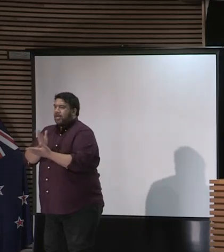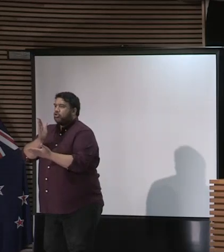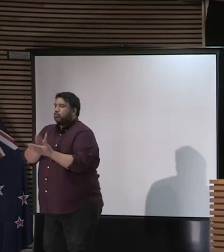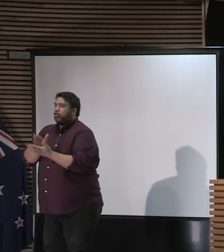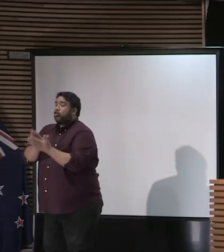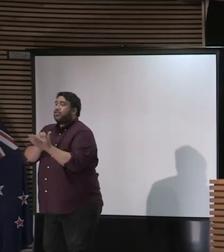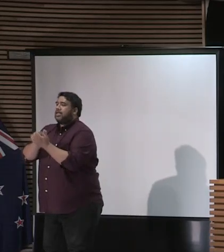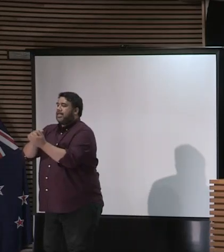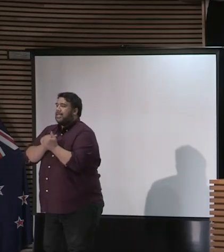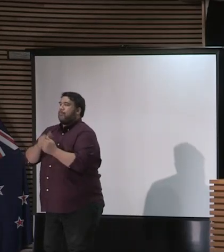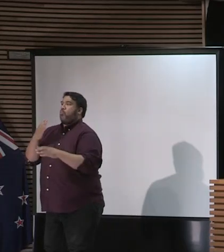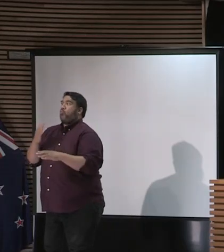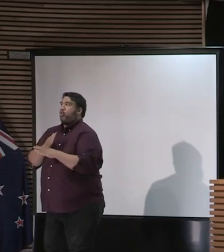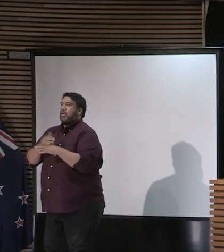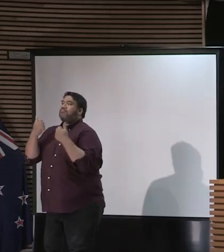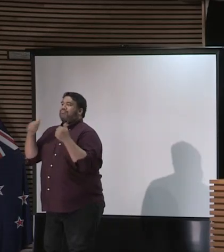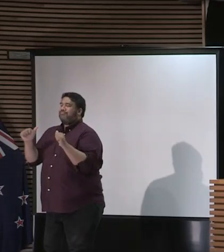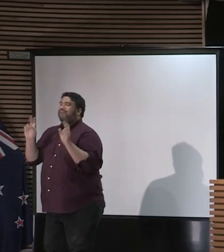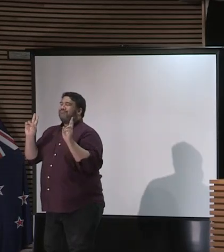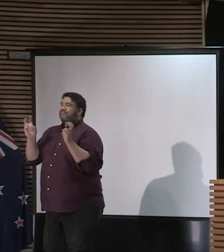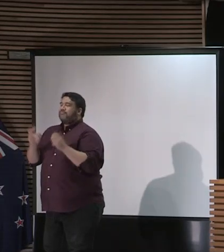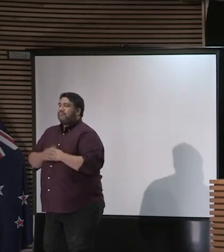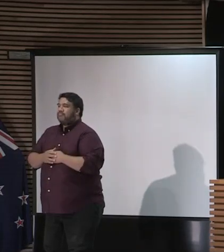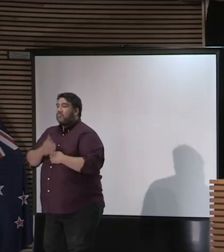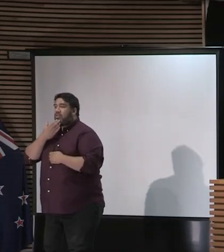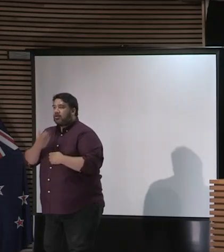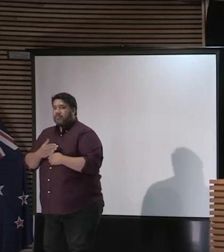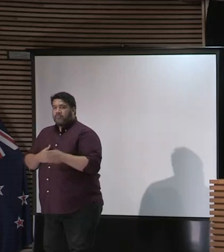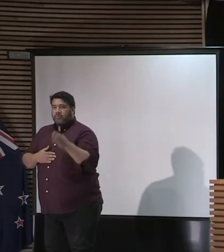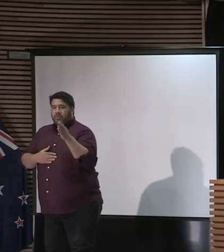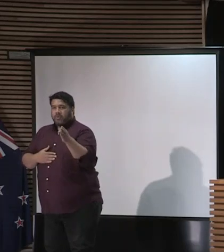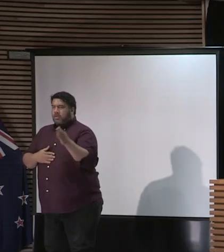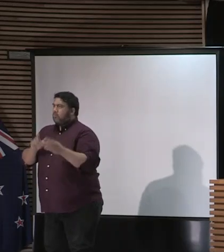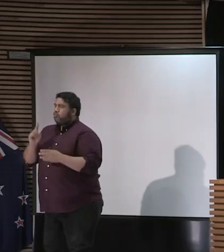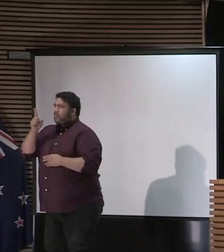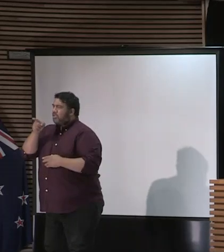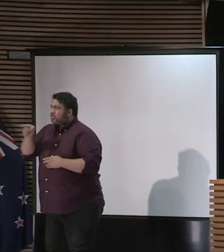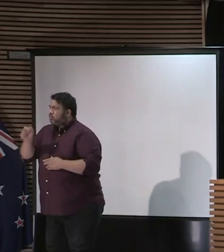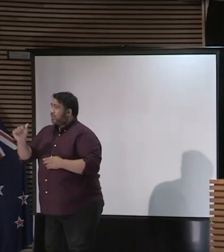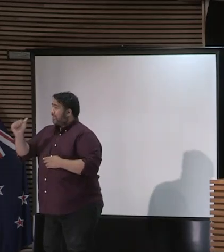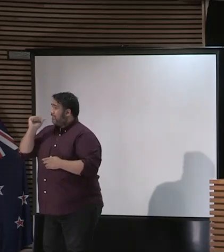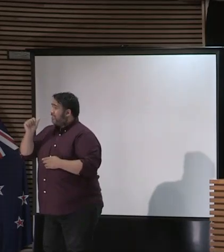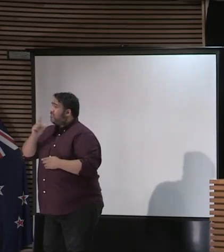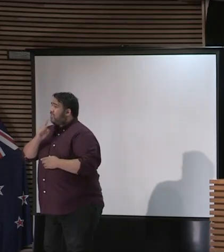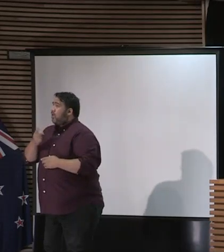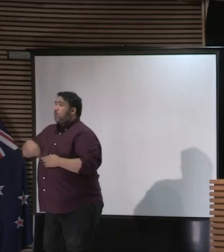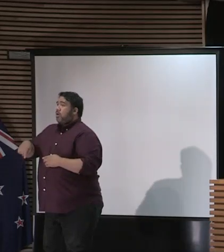with the same dedication and resilience to keep New Zealand working. thank you, Minister. We're happy to take